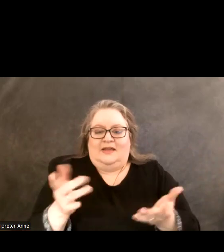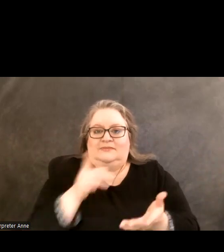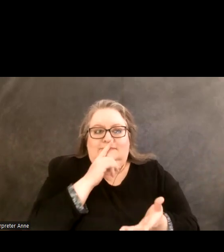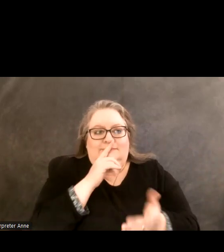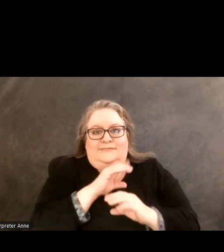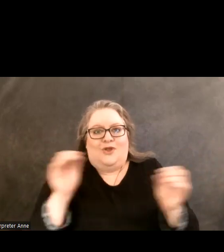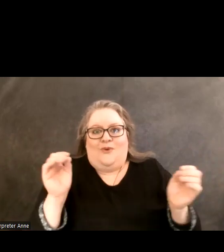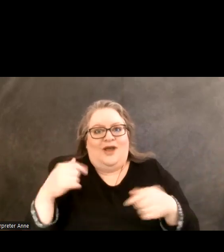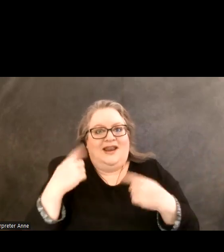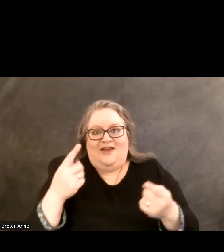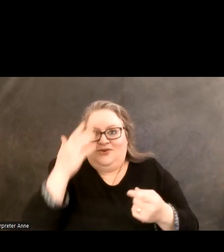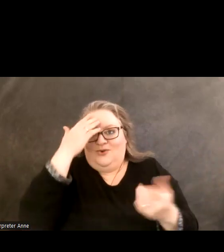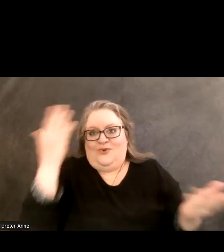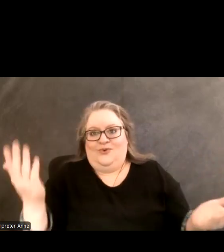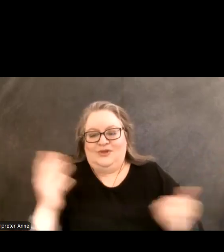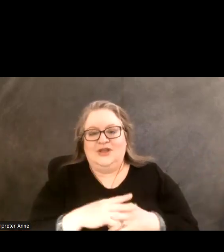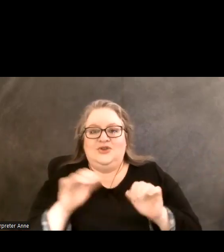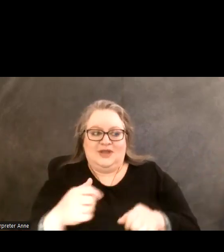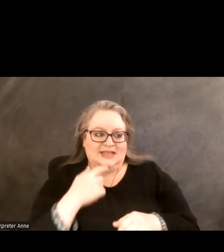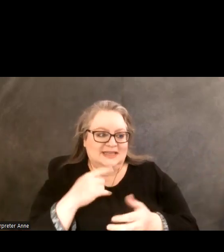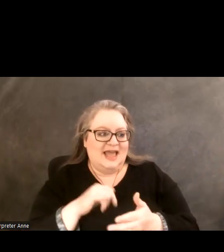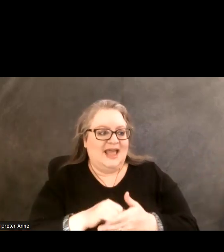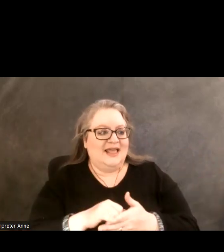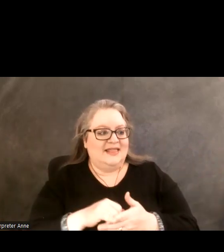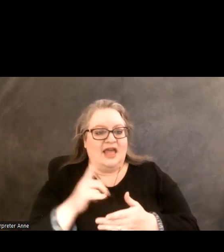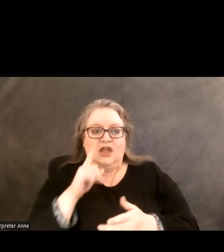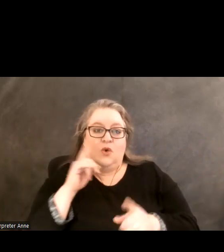does. You can say you're striving to make the most